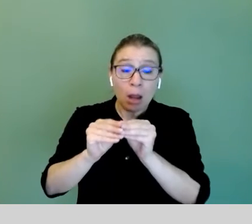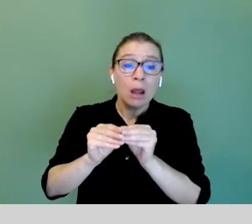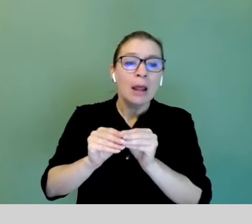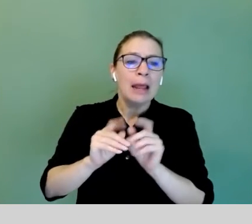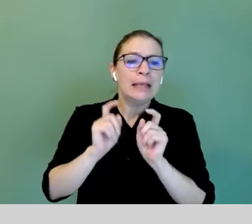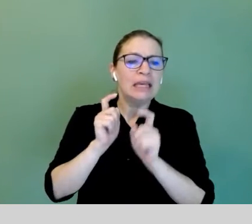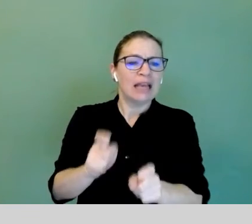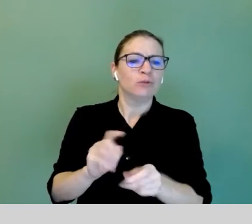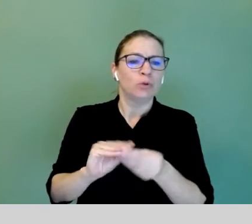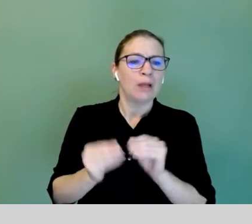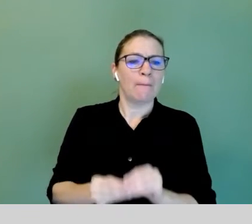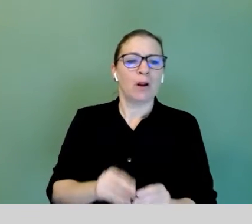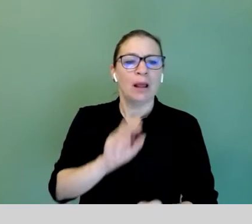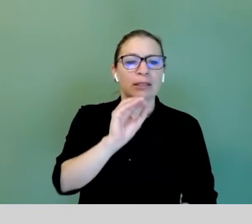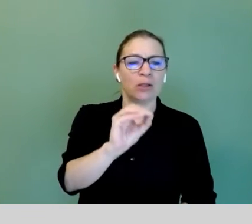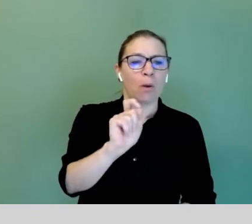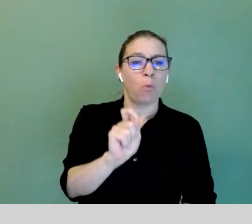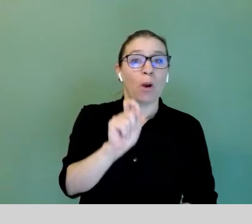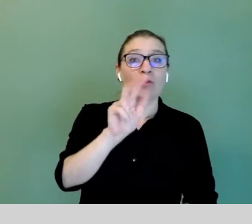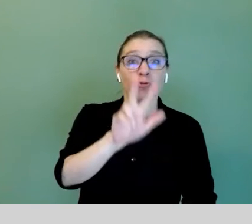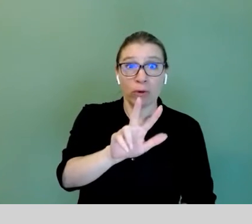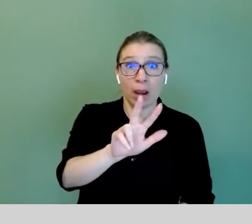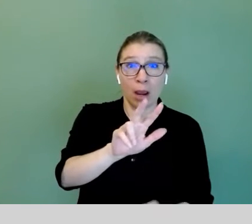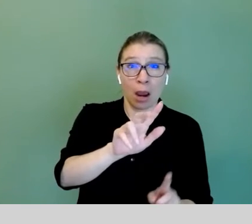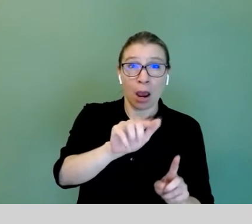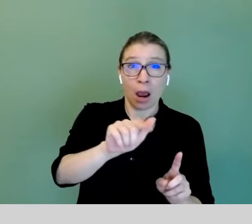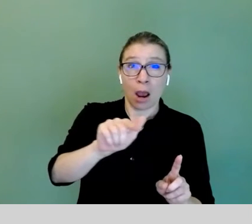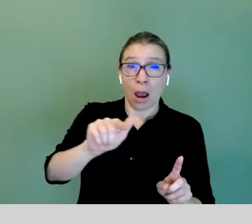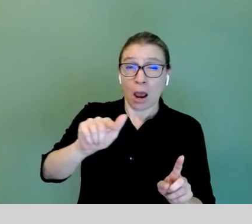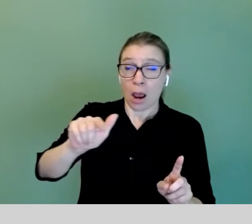three times in a row gives you a number, 0.300004.